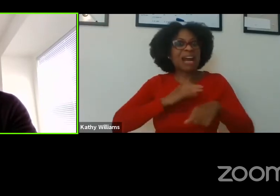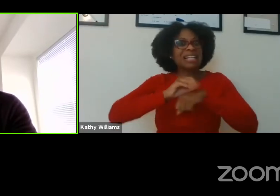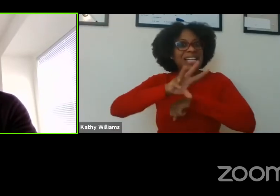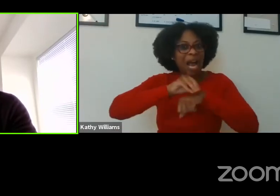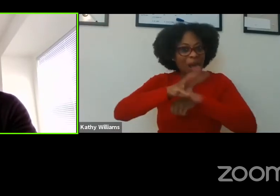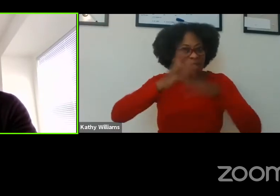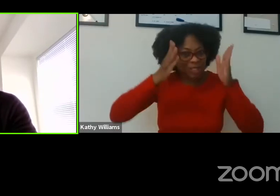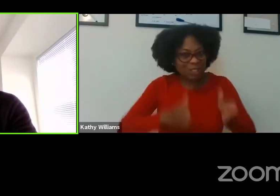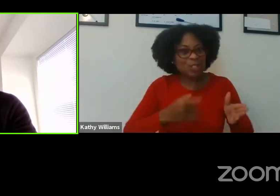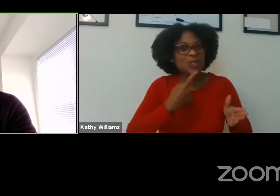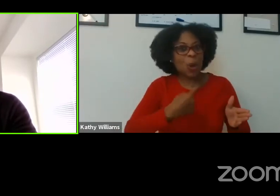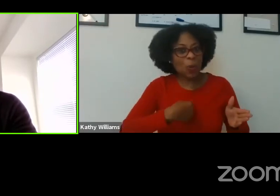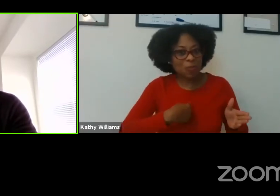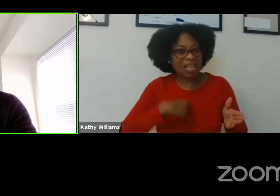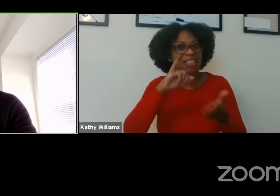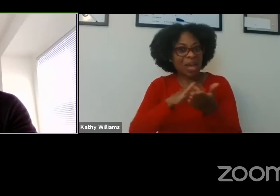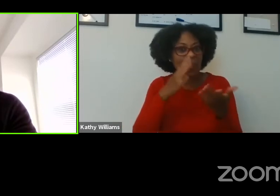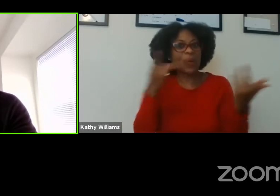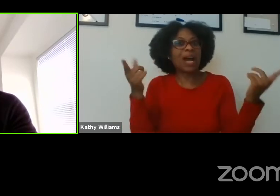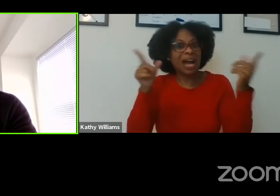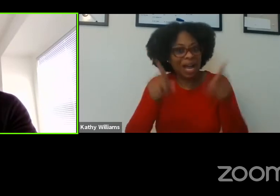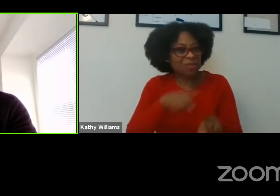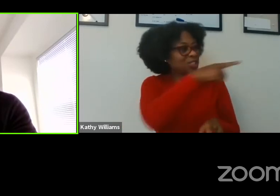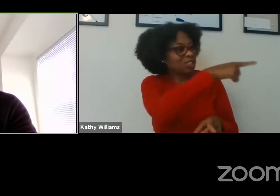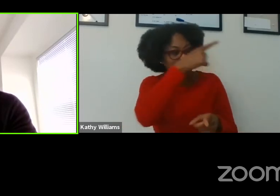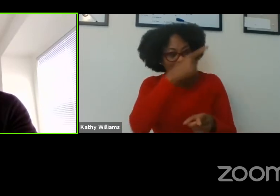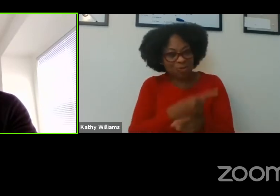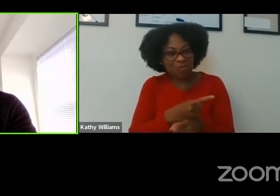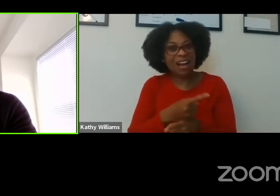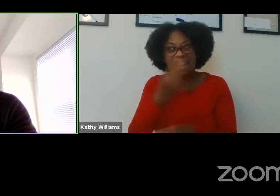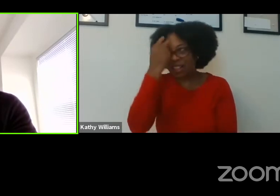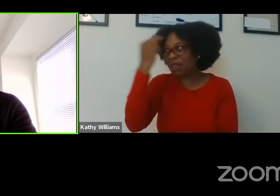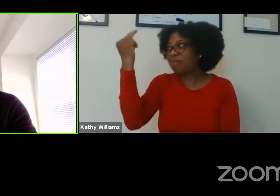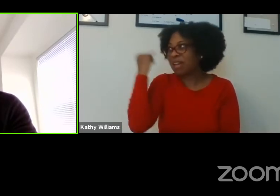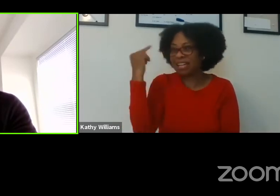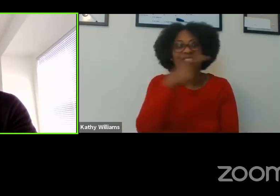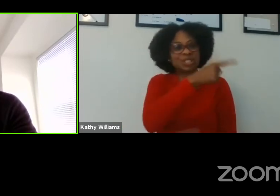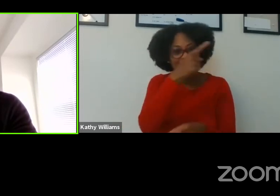She totally called it.